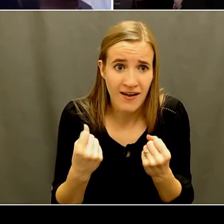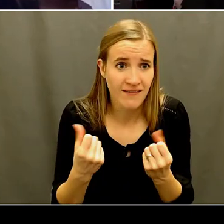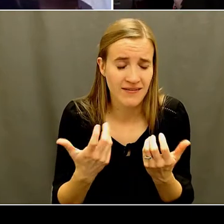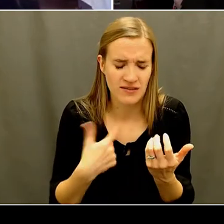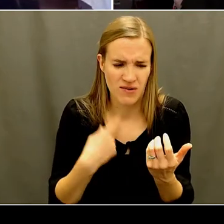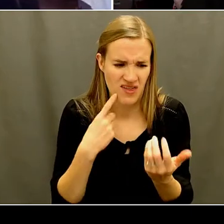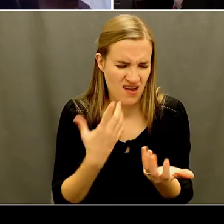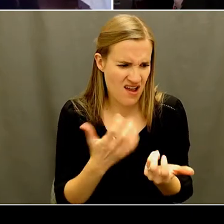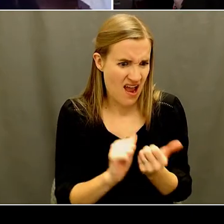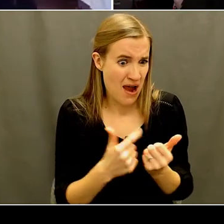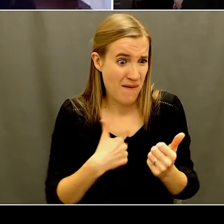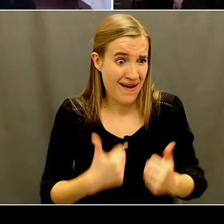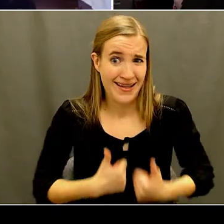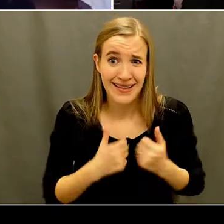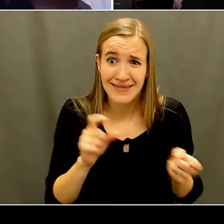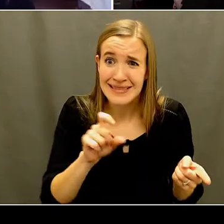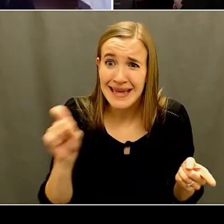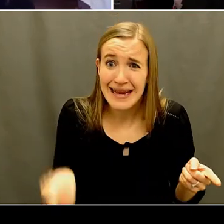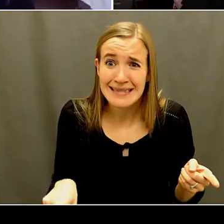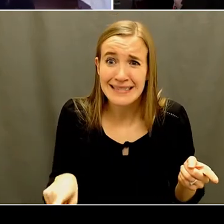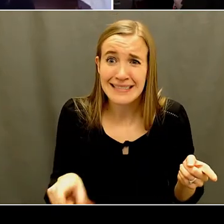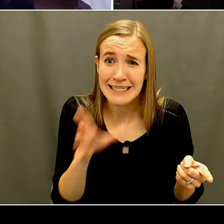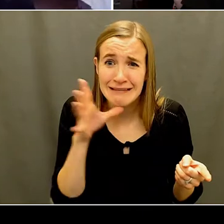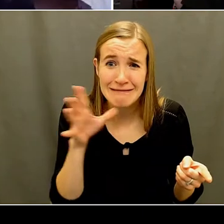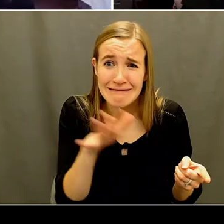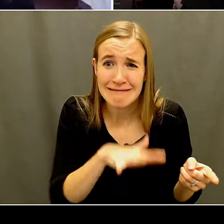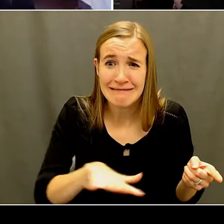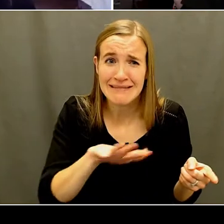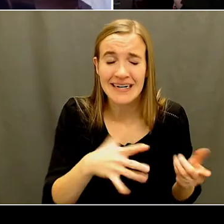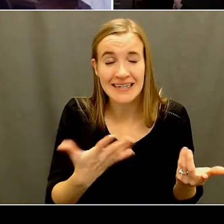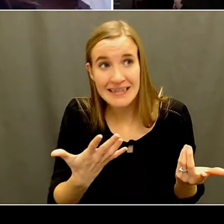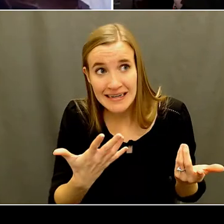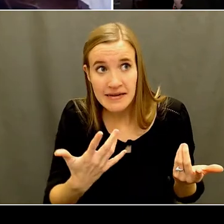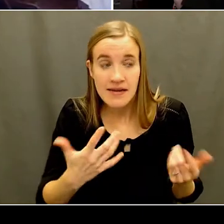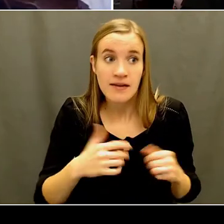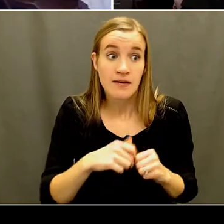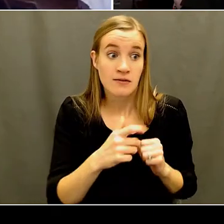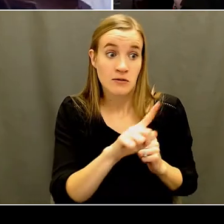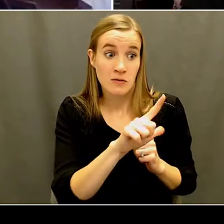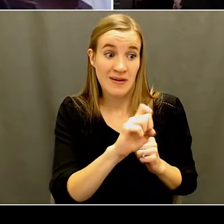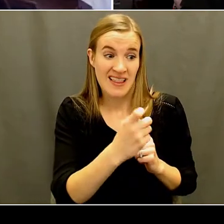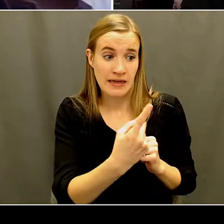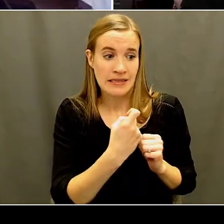December of 20 16 and went and sat down and talked to the Mayor, his name is